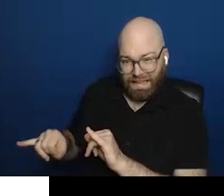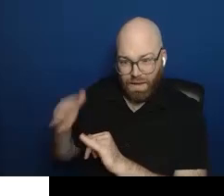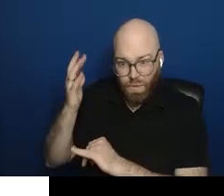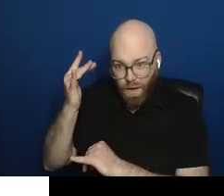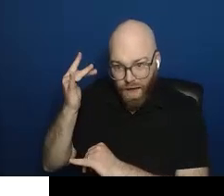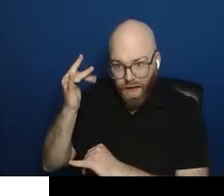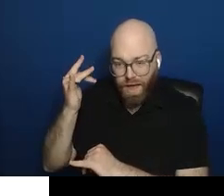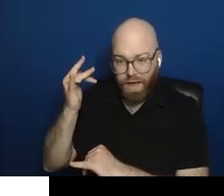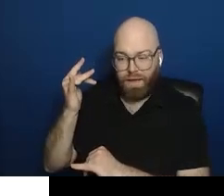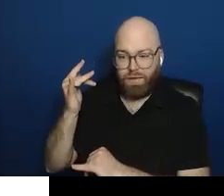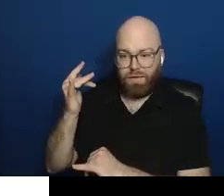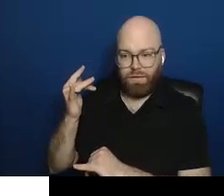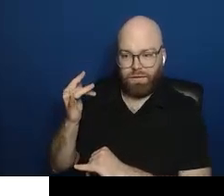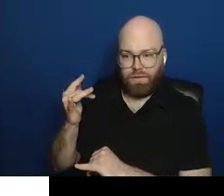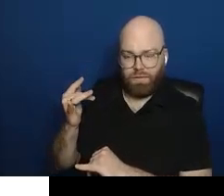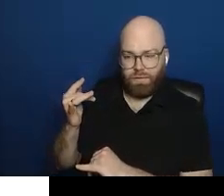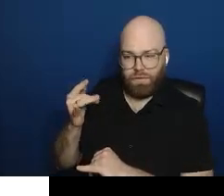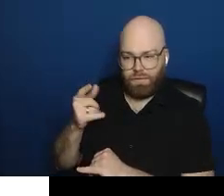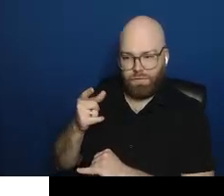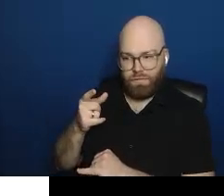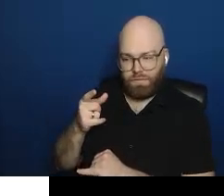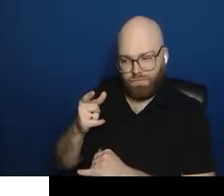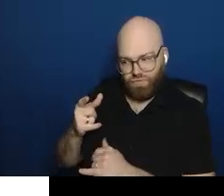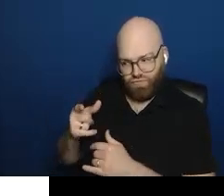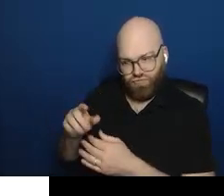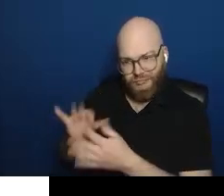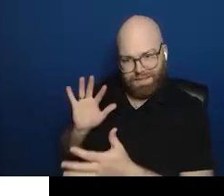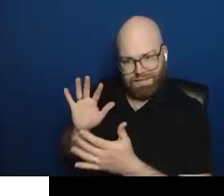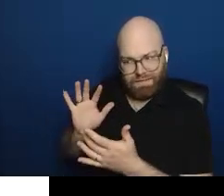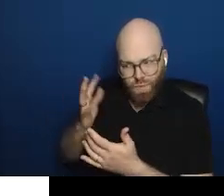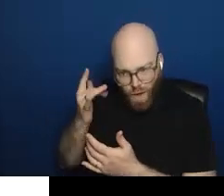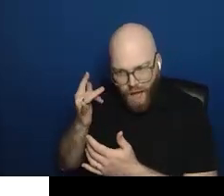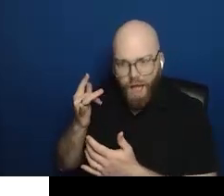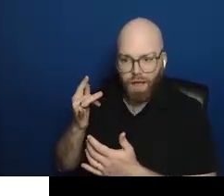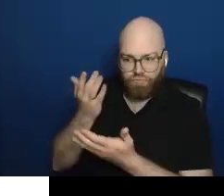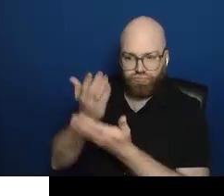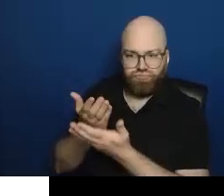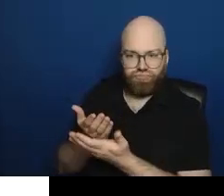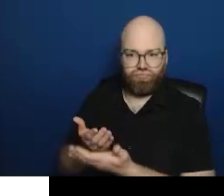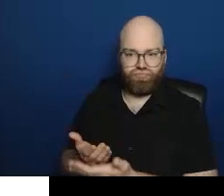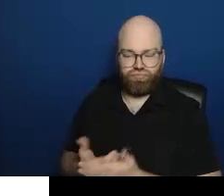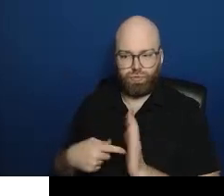they should be given discretion and be released. Right. I had one case where the person’s